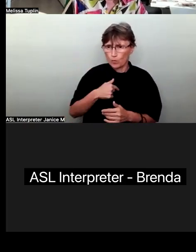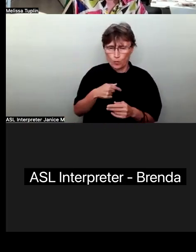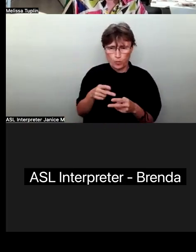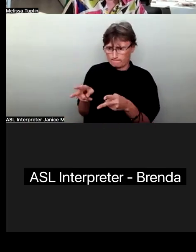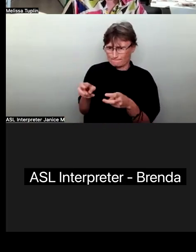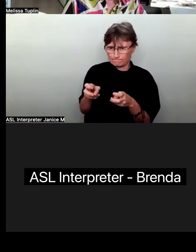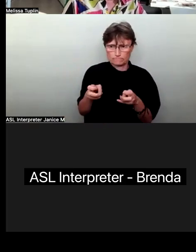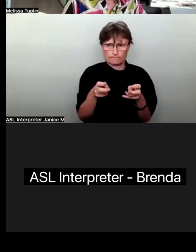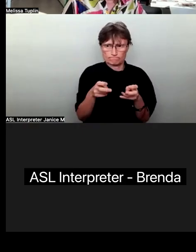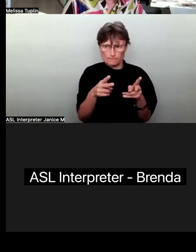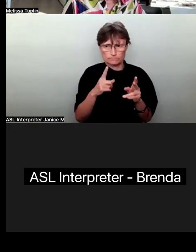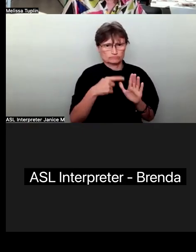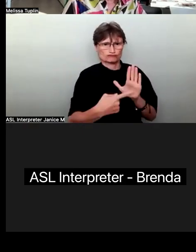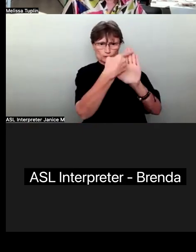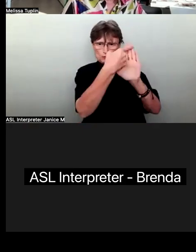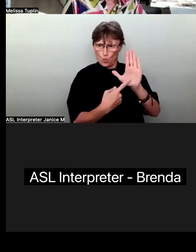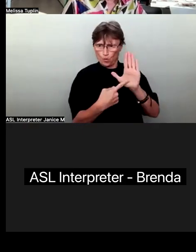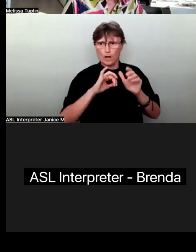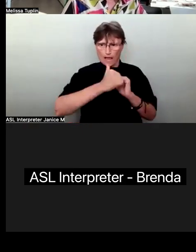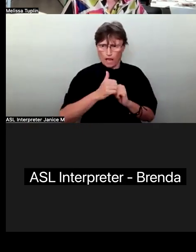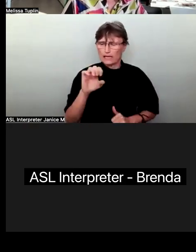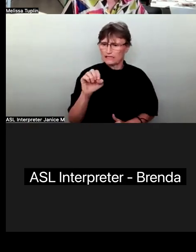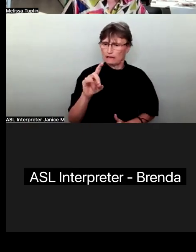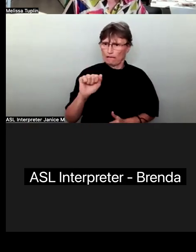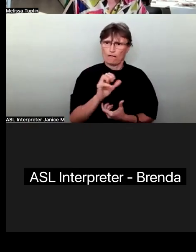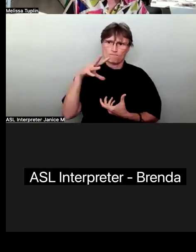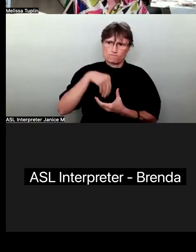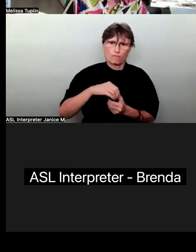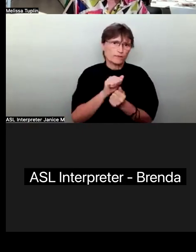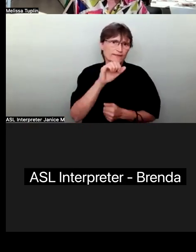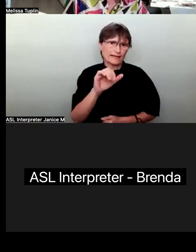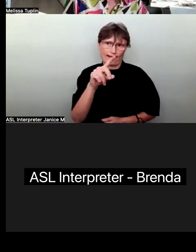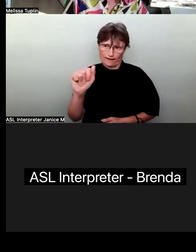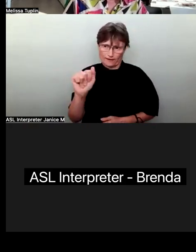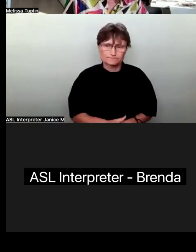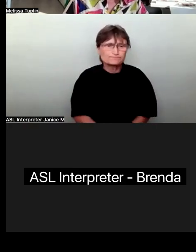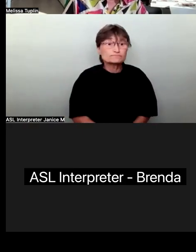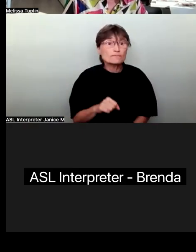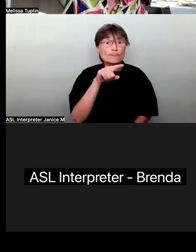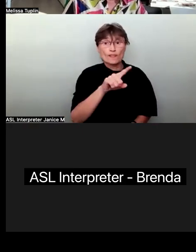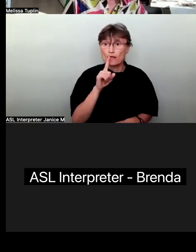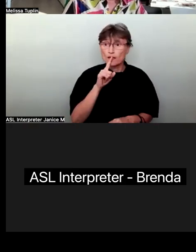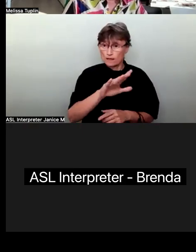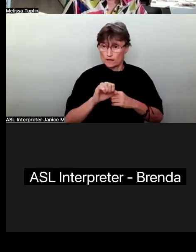inclusion and accessibility in our own work. This Strategic Framework is the foundation on which the updated